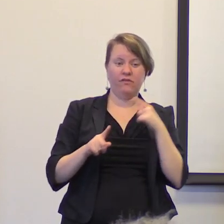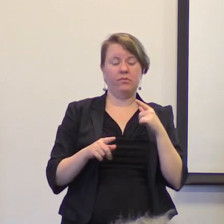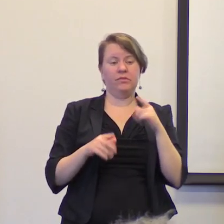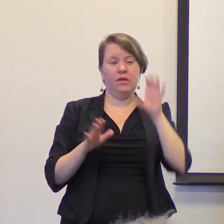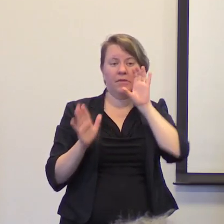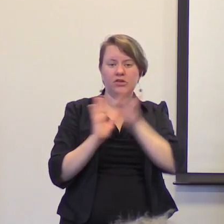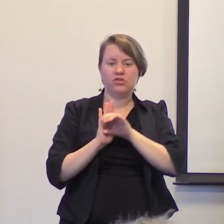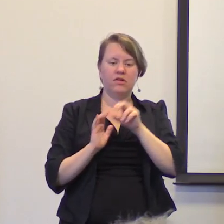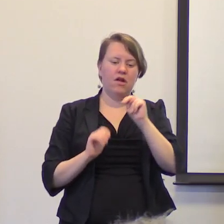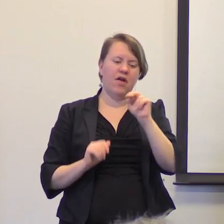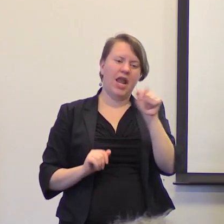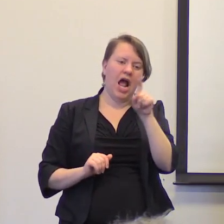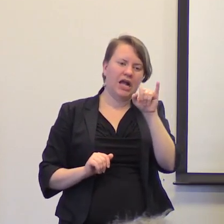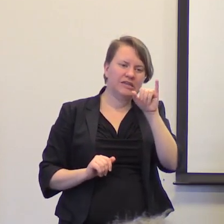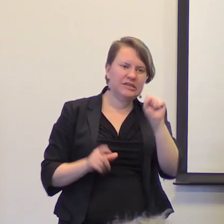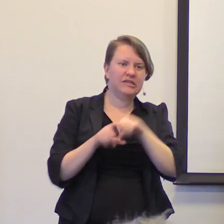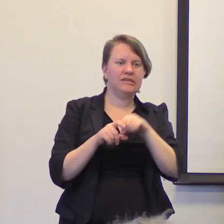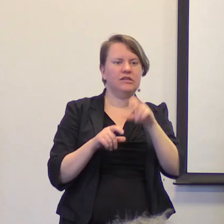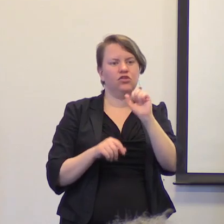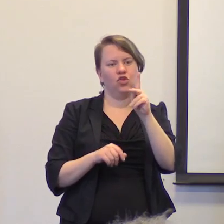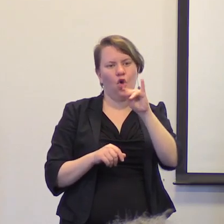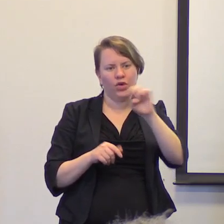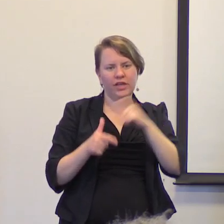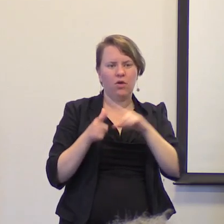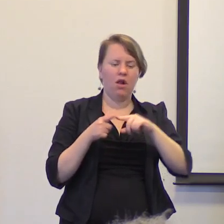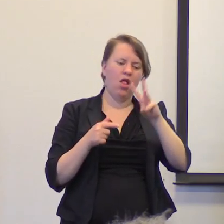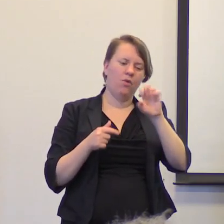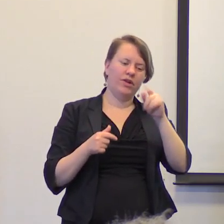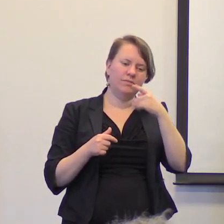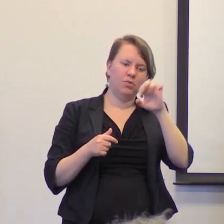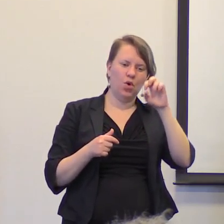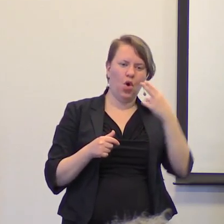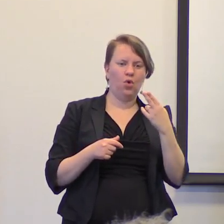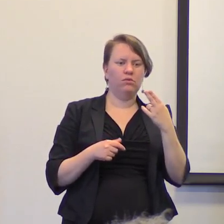the Nazis in Skokie or the Westboro Baptist Church or whatever t-shirts students were